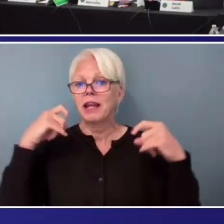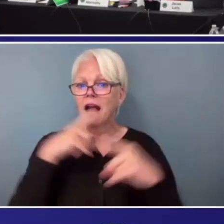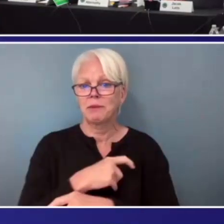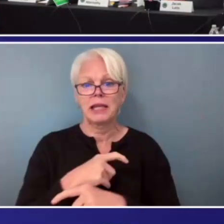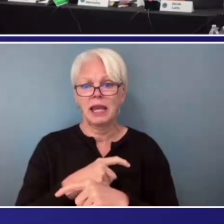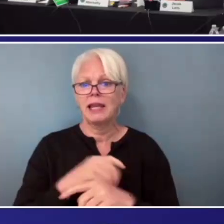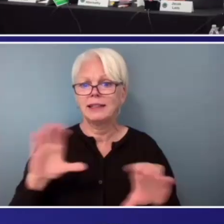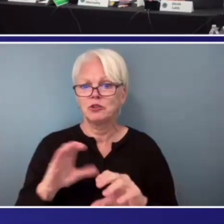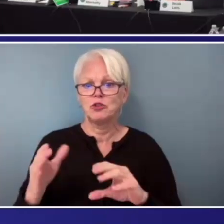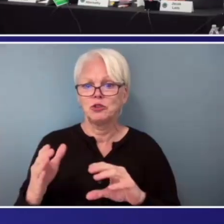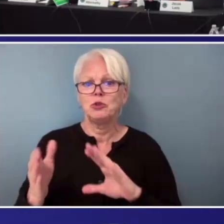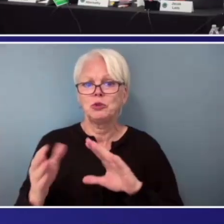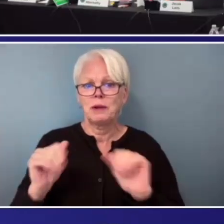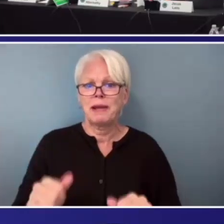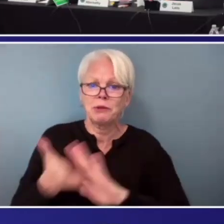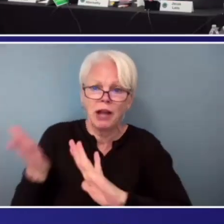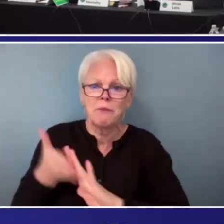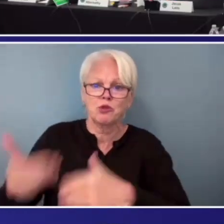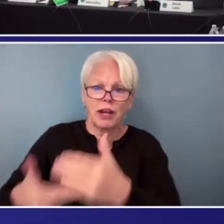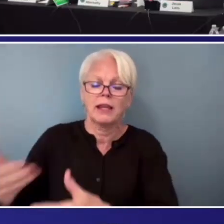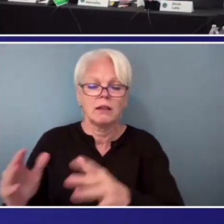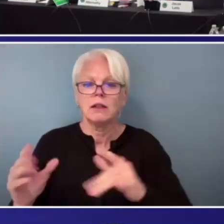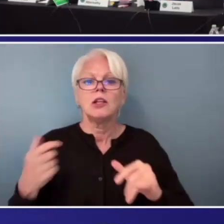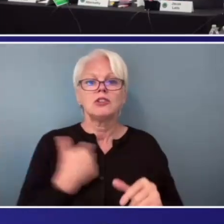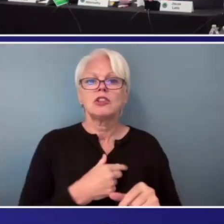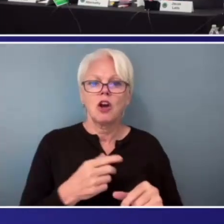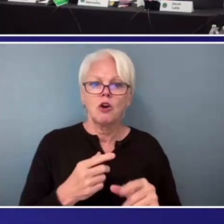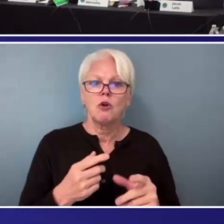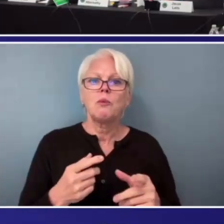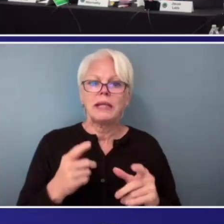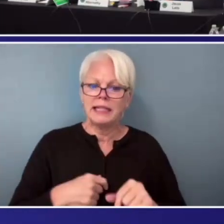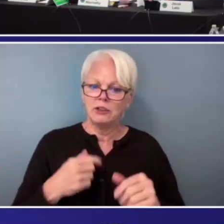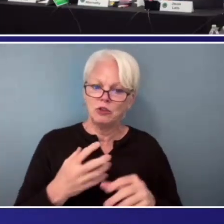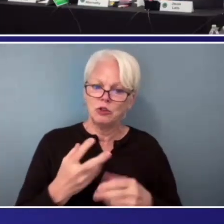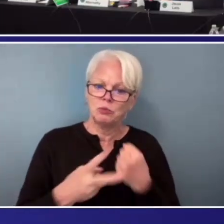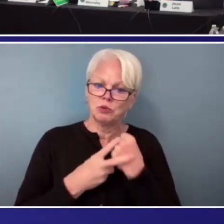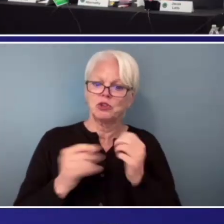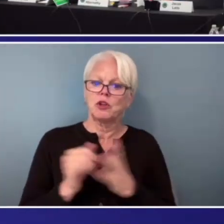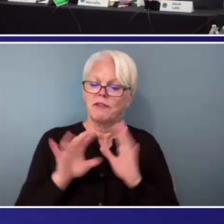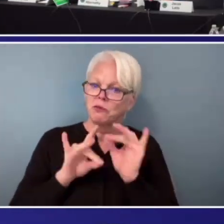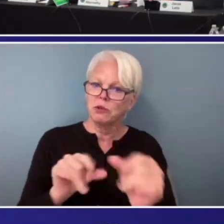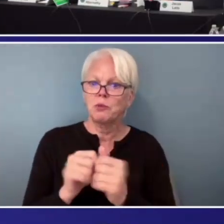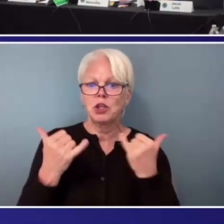So we need to preserve the fluidity with the current structure. But it's something that we're very committed to looking at.